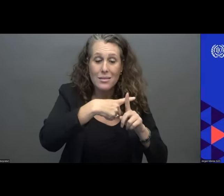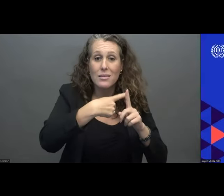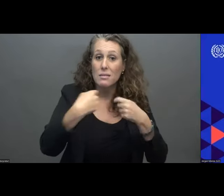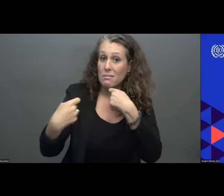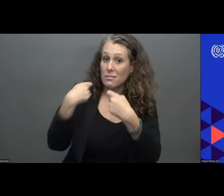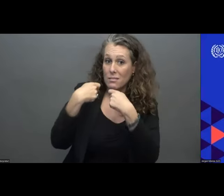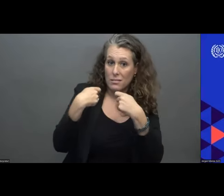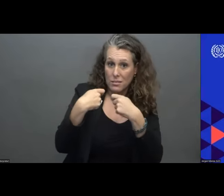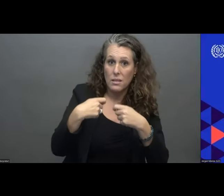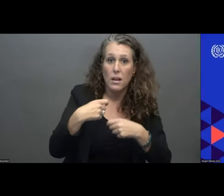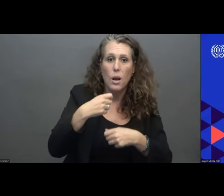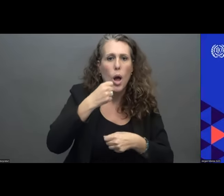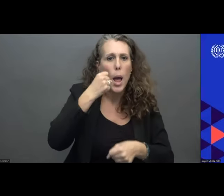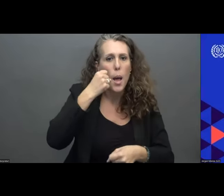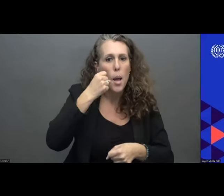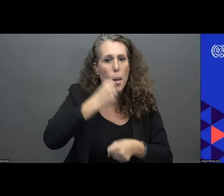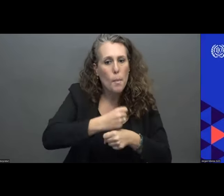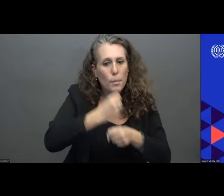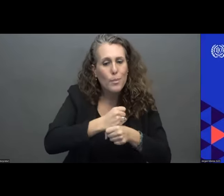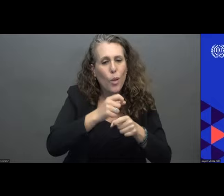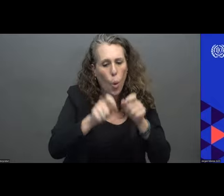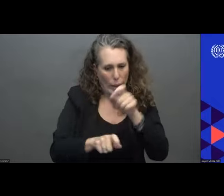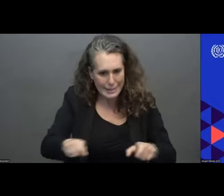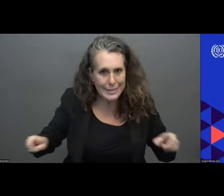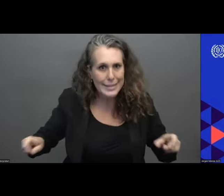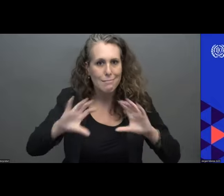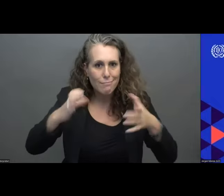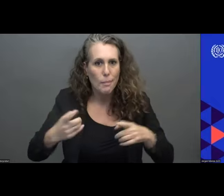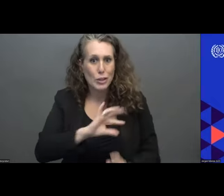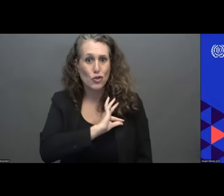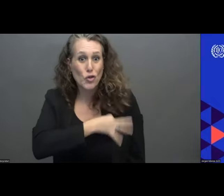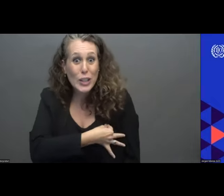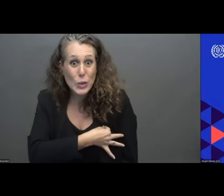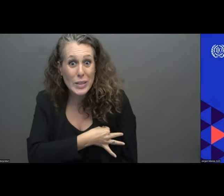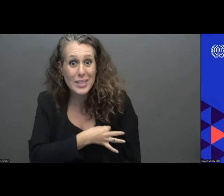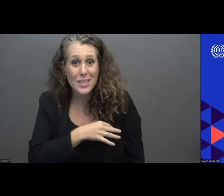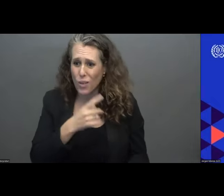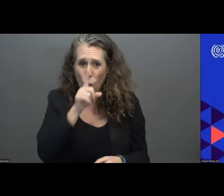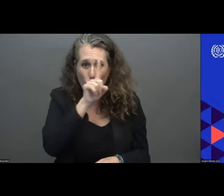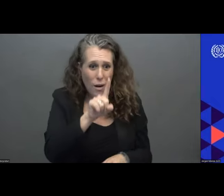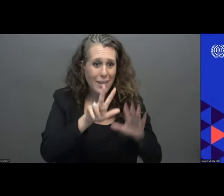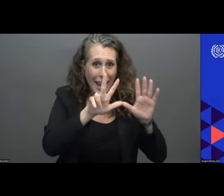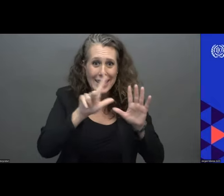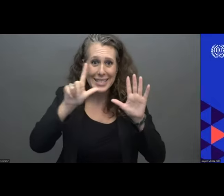trade unions of each of our 187 member states and and what what is essential for the laws